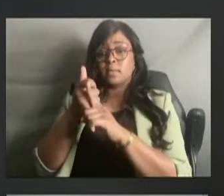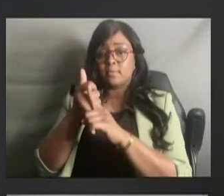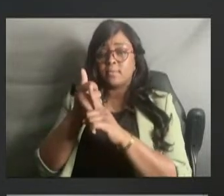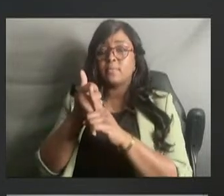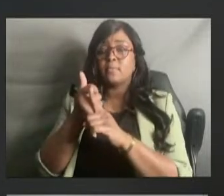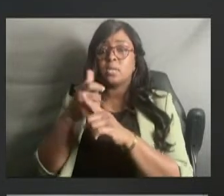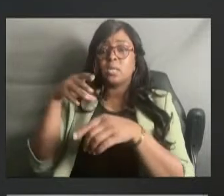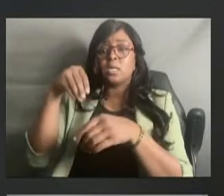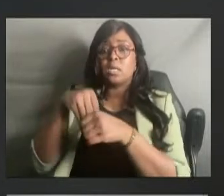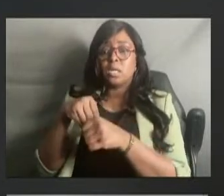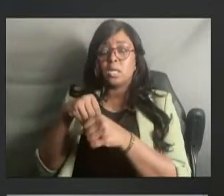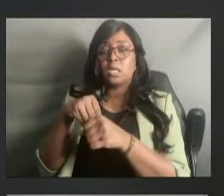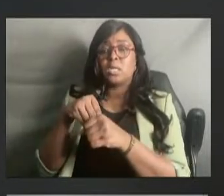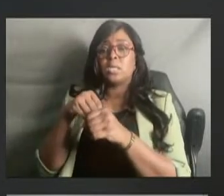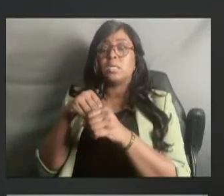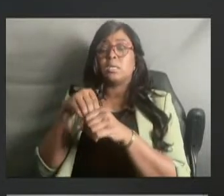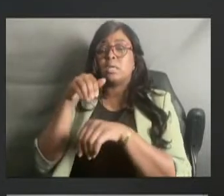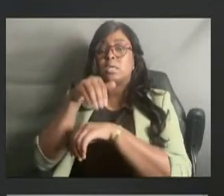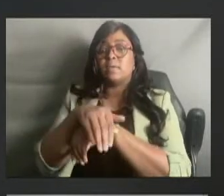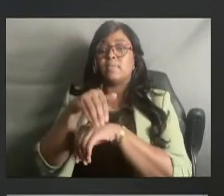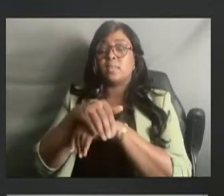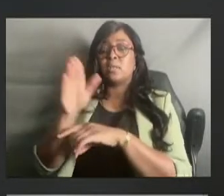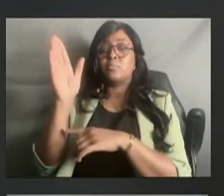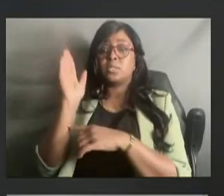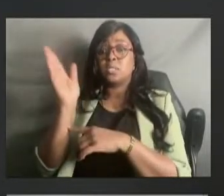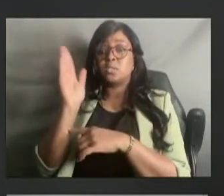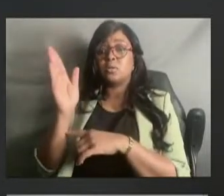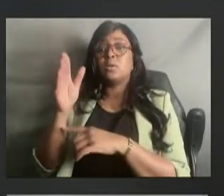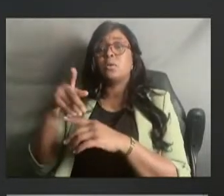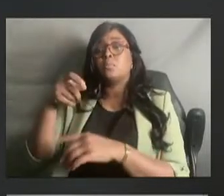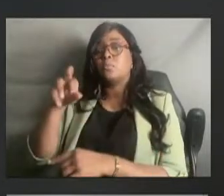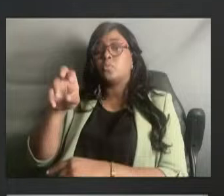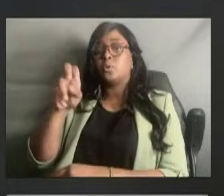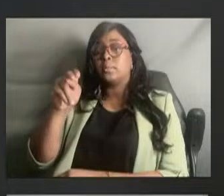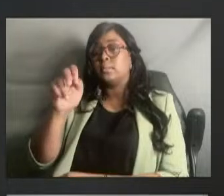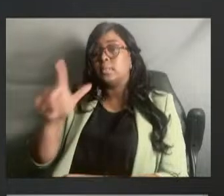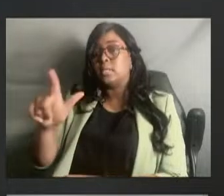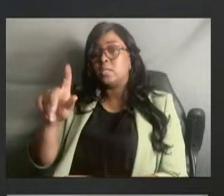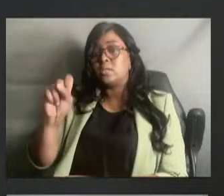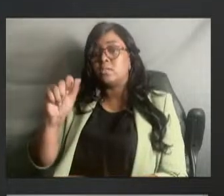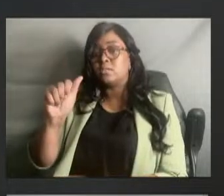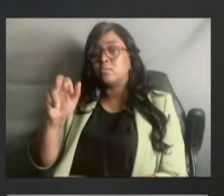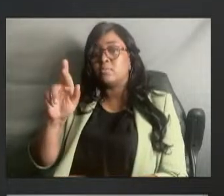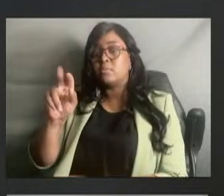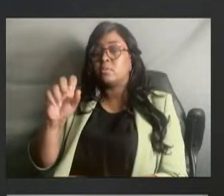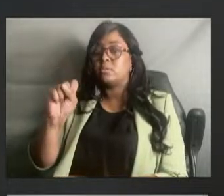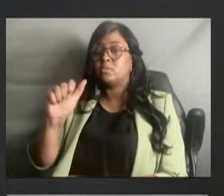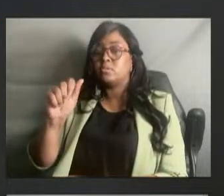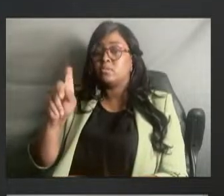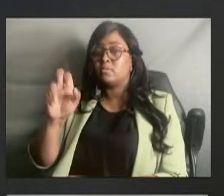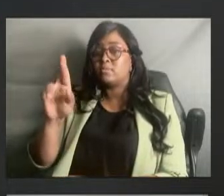that we do have another board member who is in our our evening